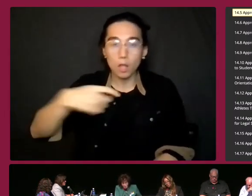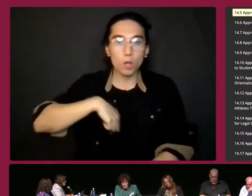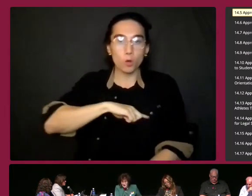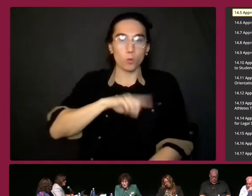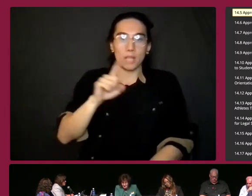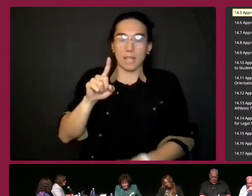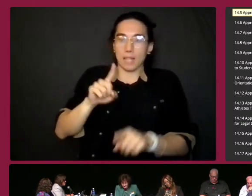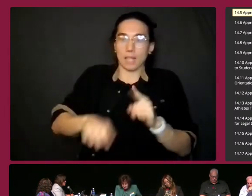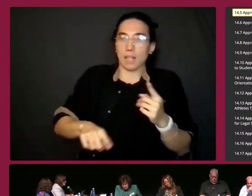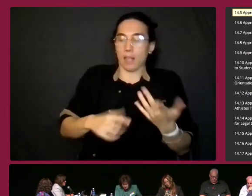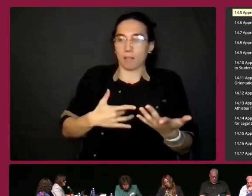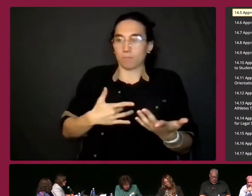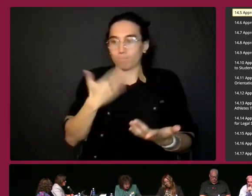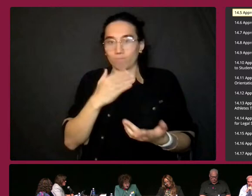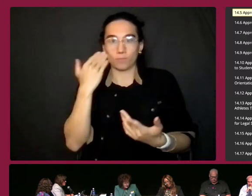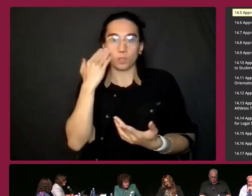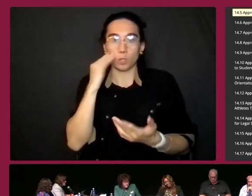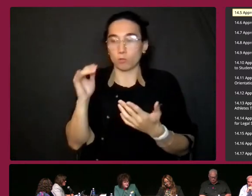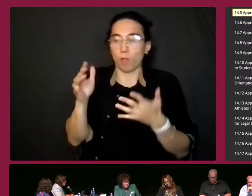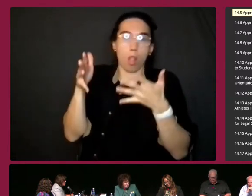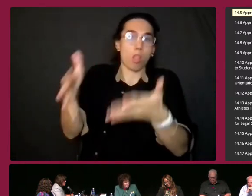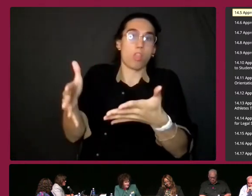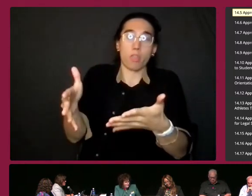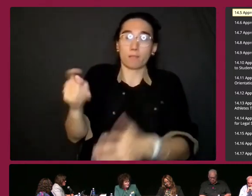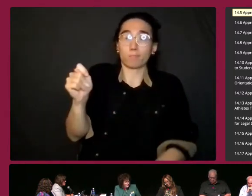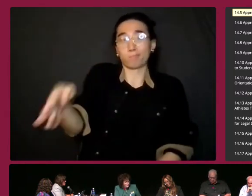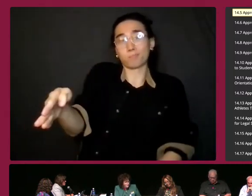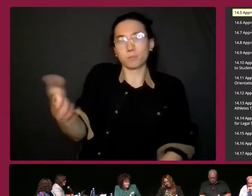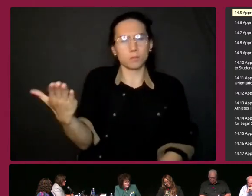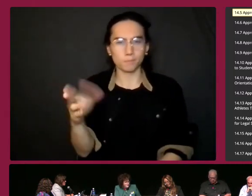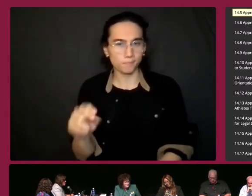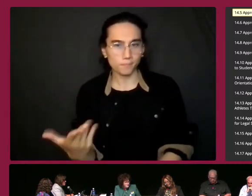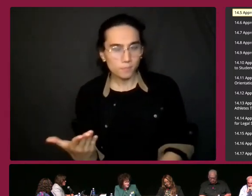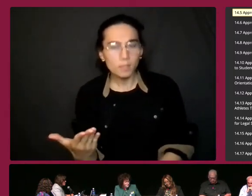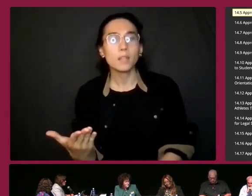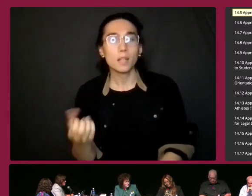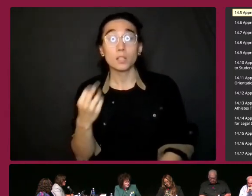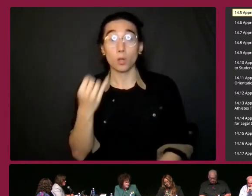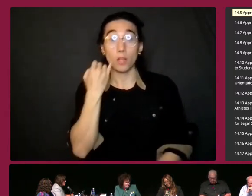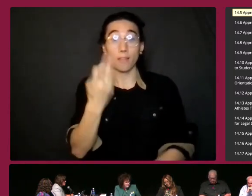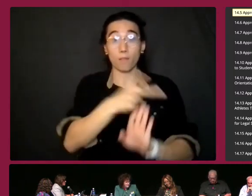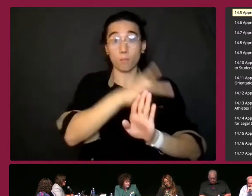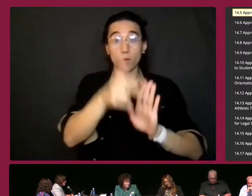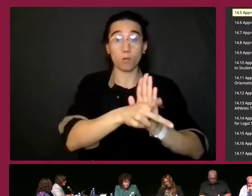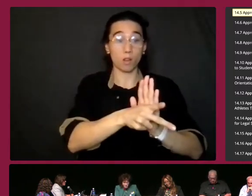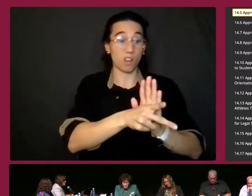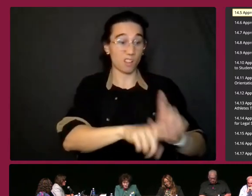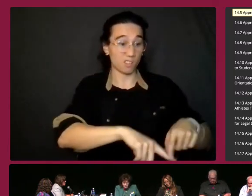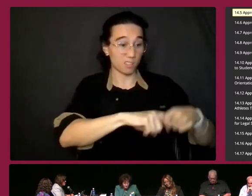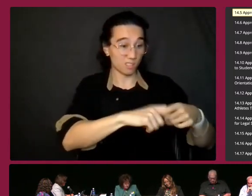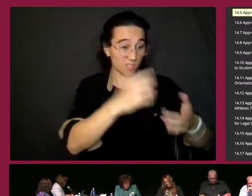nor could we legally leave them in the lurch. And so, um, if a program is discontinued, there is a teach-out plan. All right. Thank you.